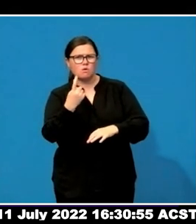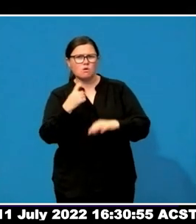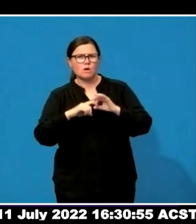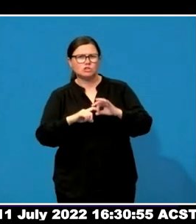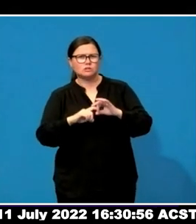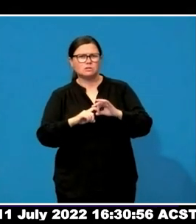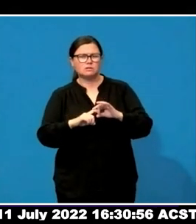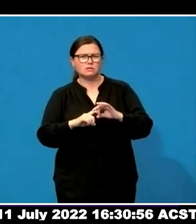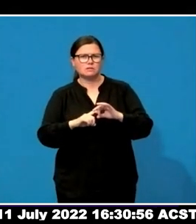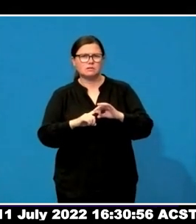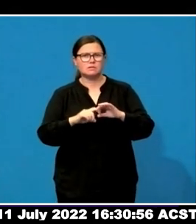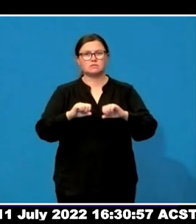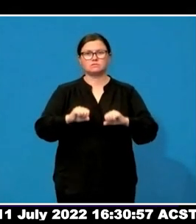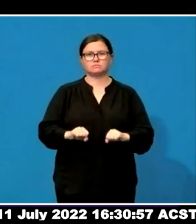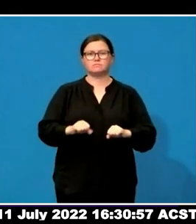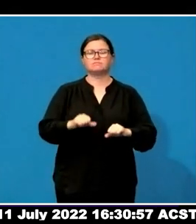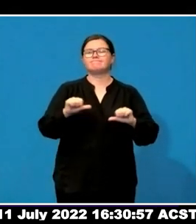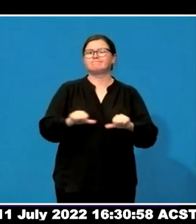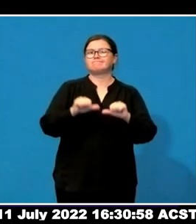Well, Mr Griffin wants to ask you a technical question.